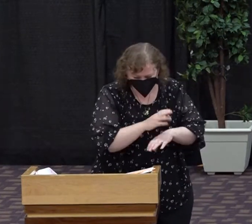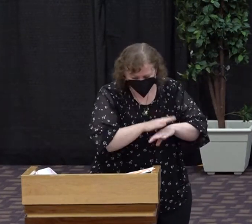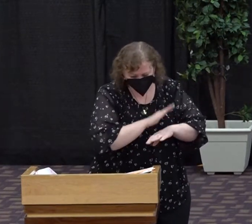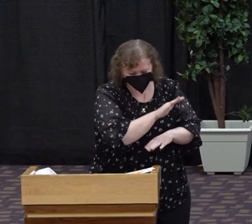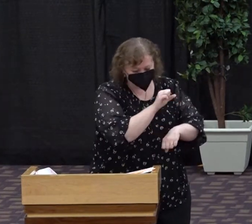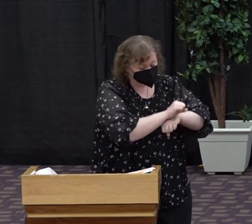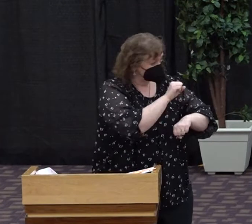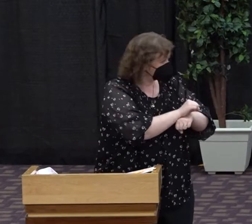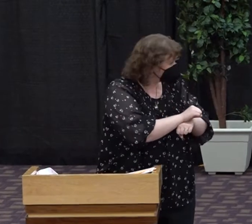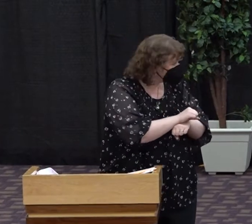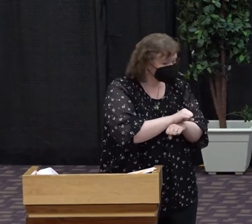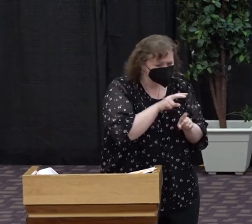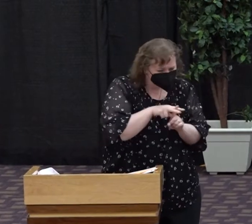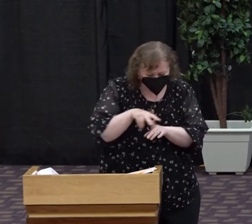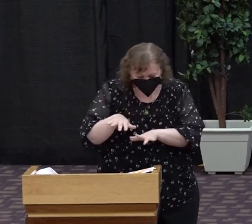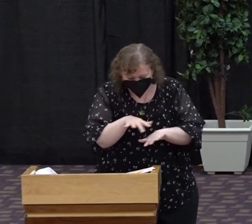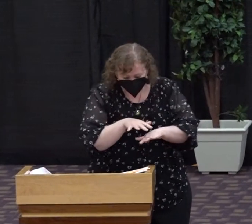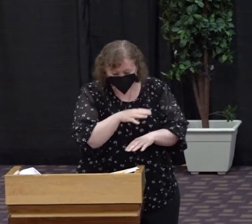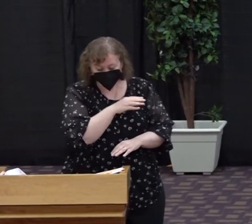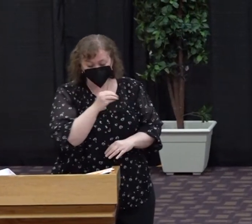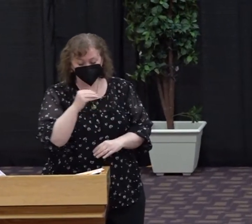Your work exceeds the expectations.